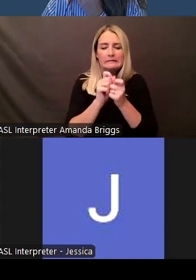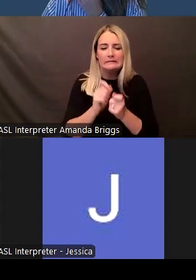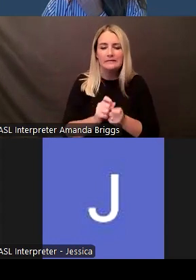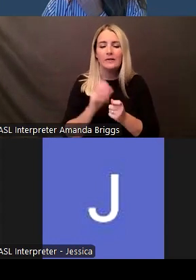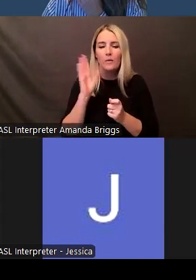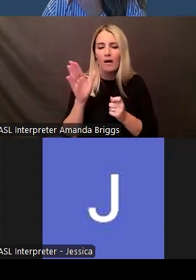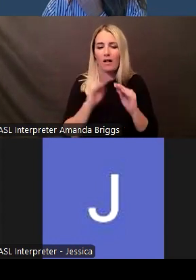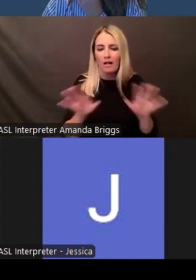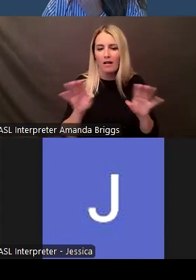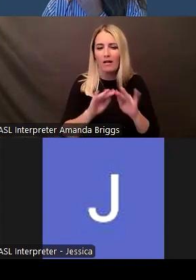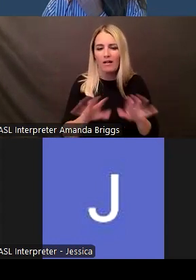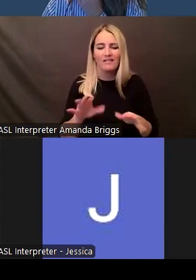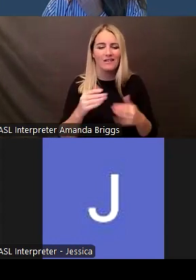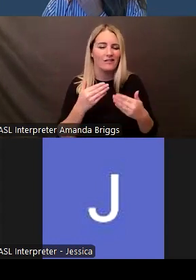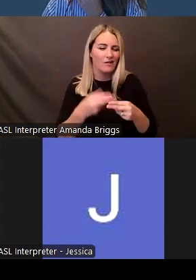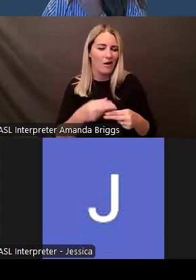and something called Trailer Bill language.